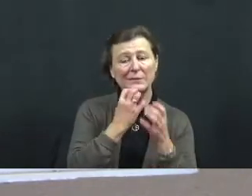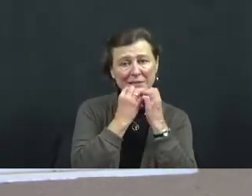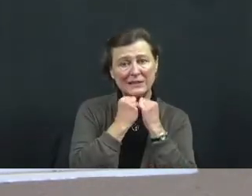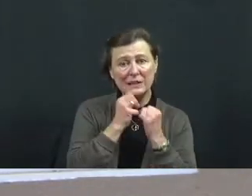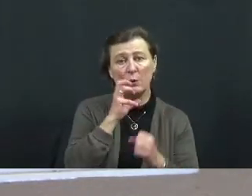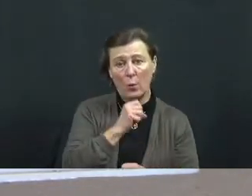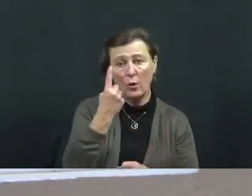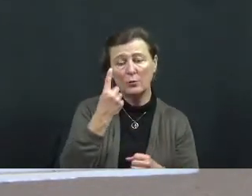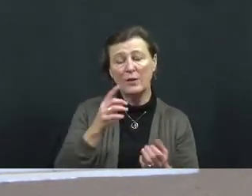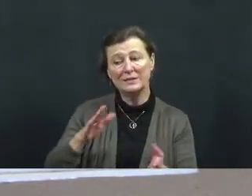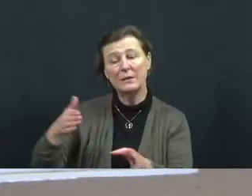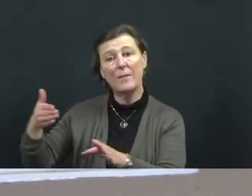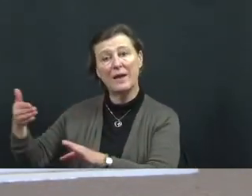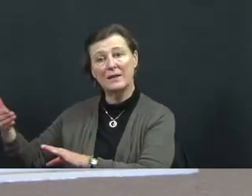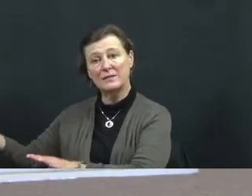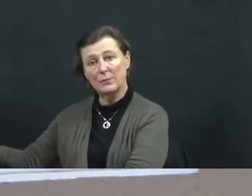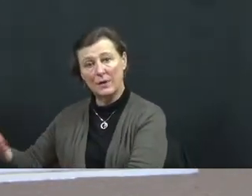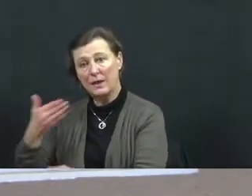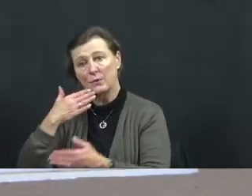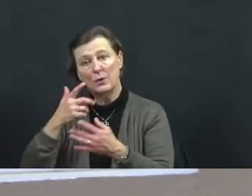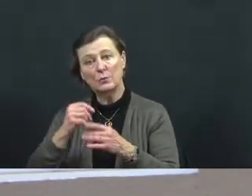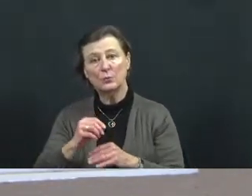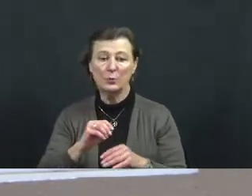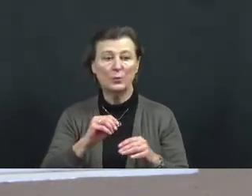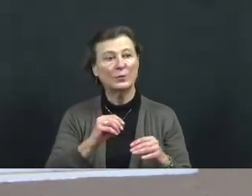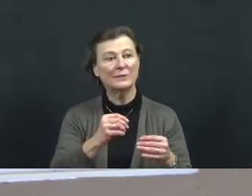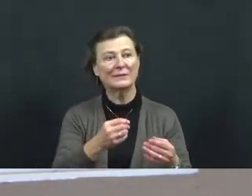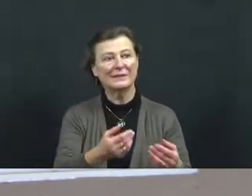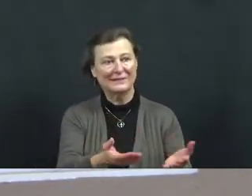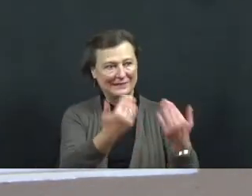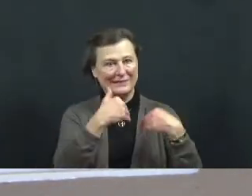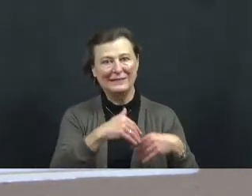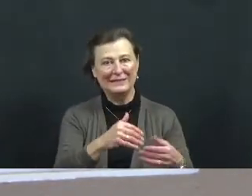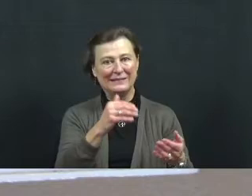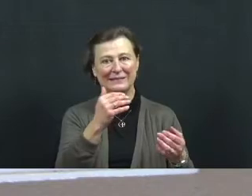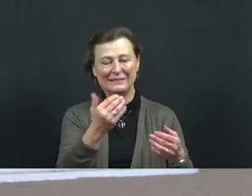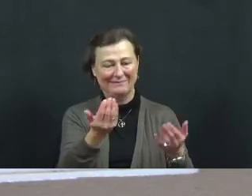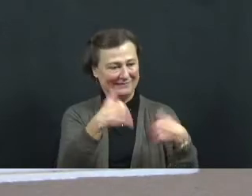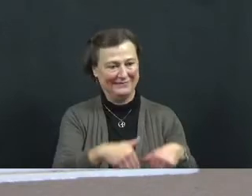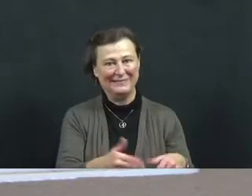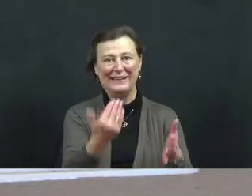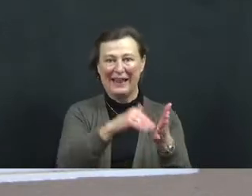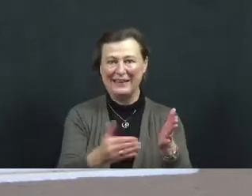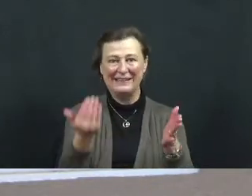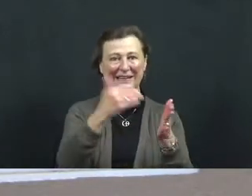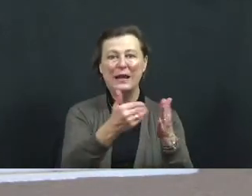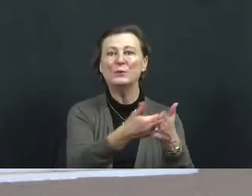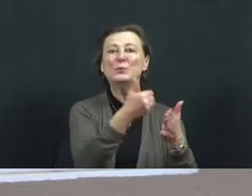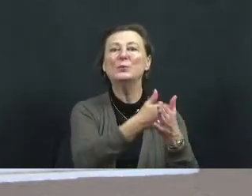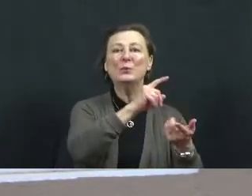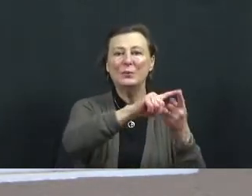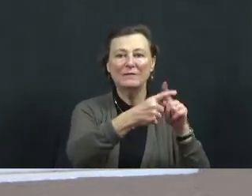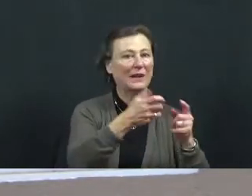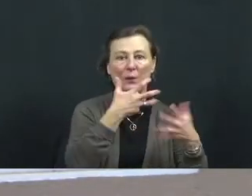So, it's good to keep hitting the refresh button. So, you don't run out of friends.